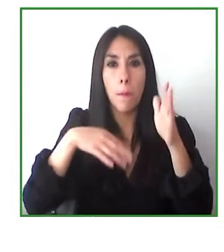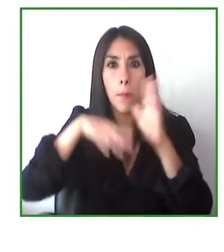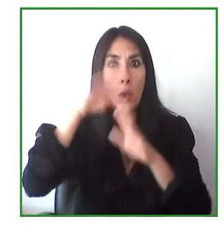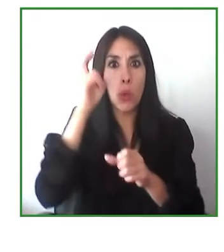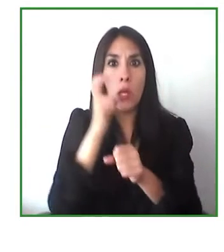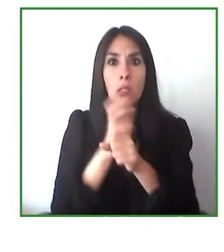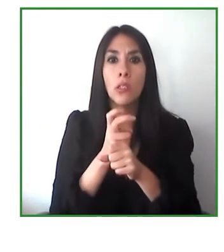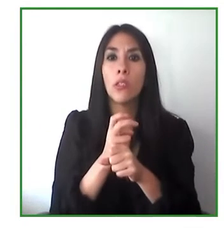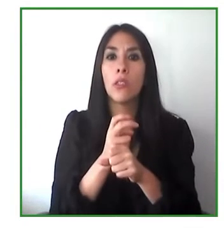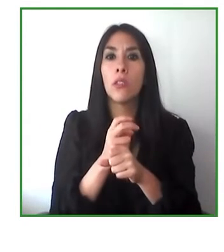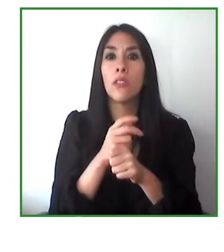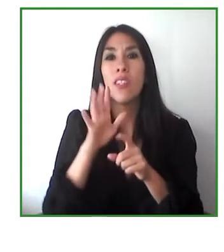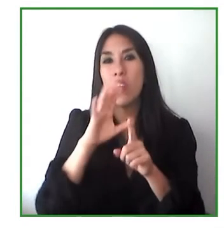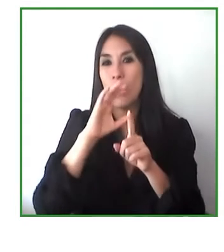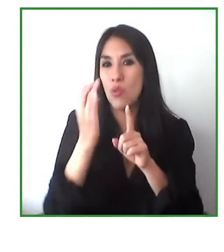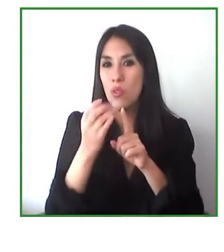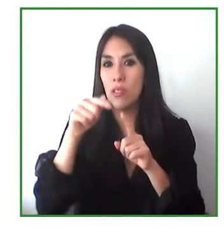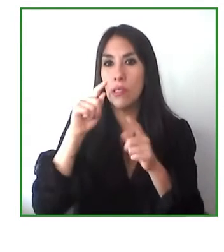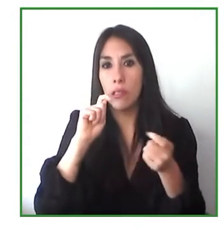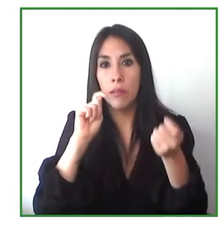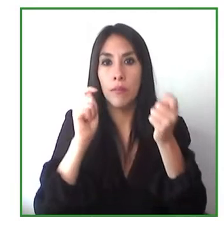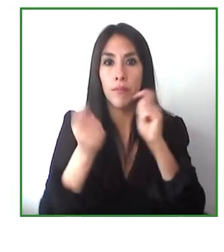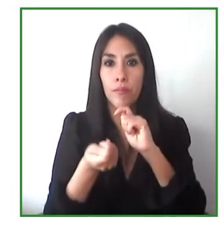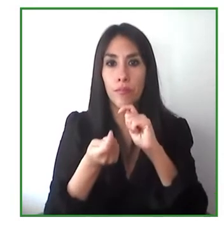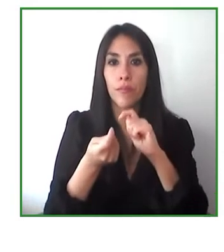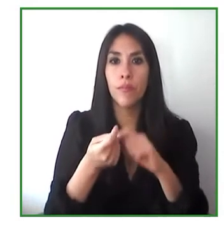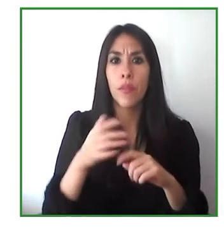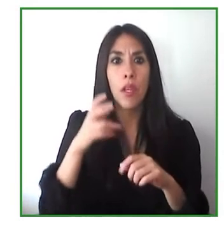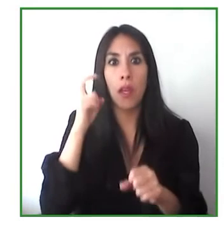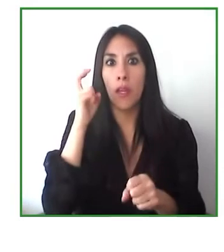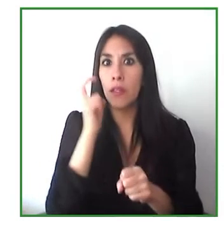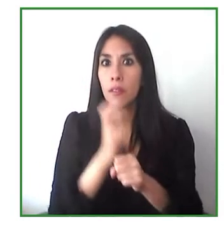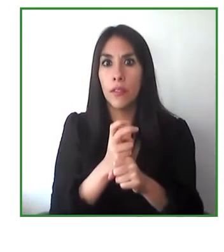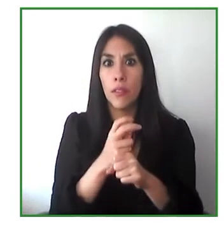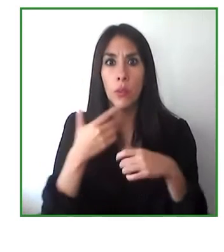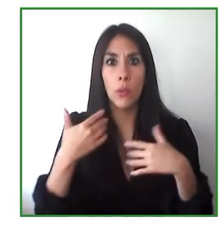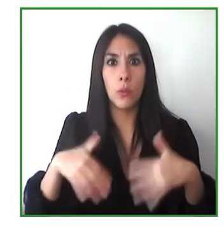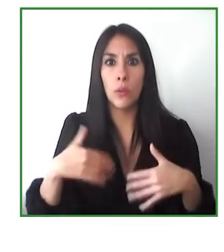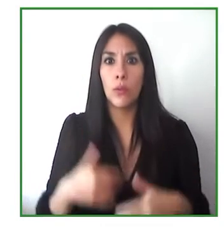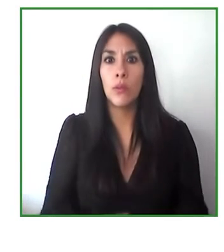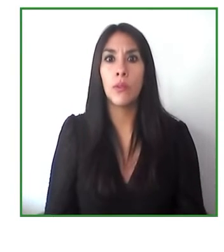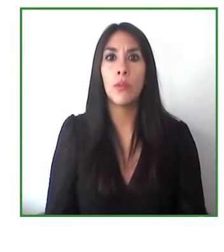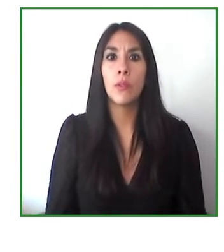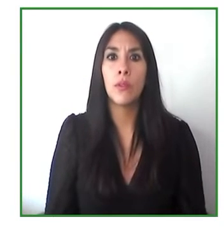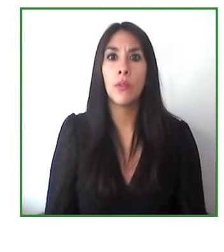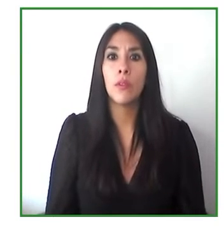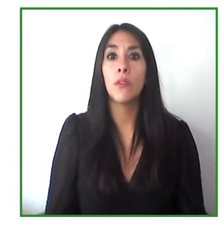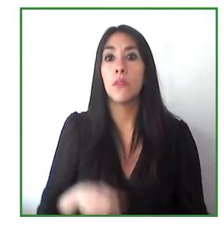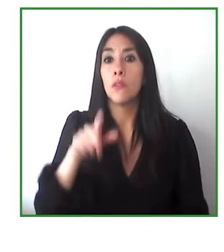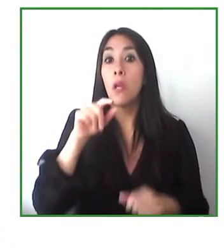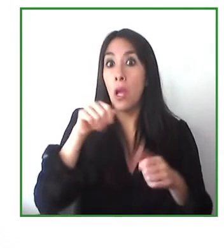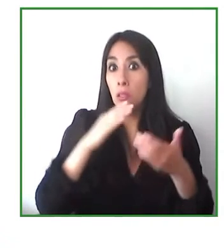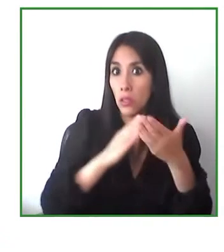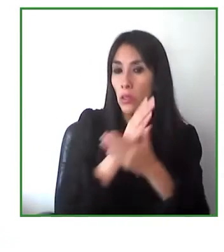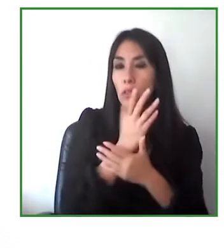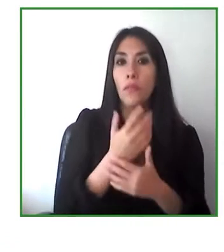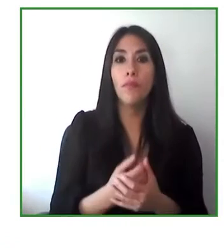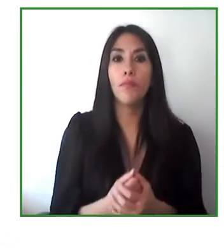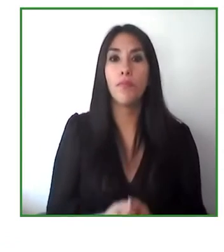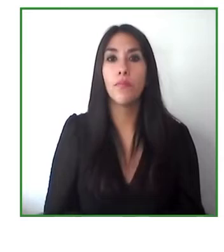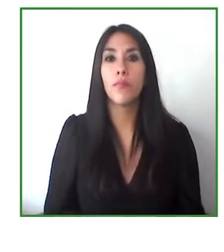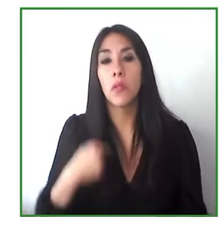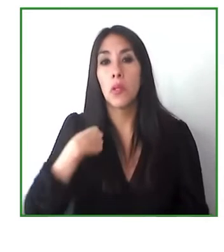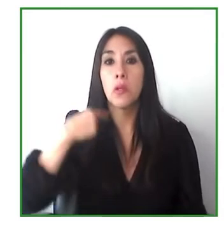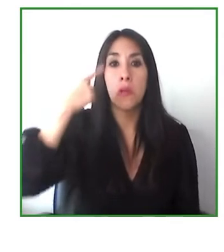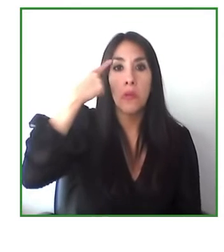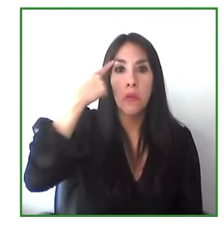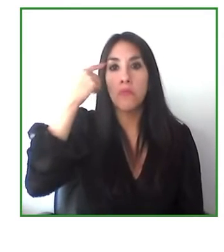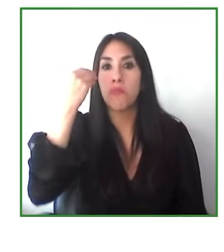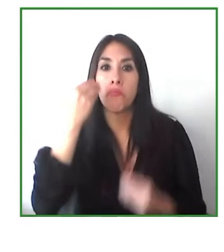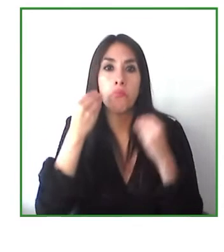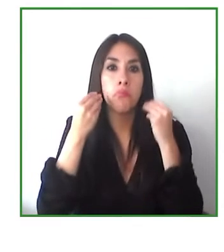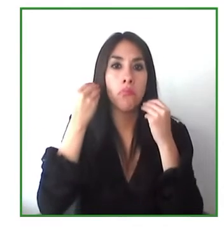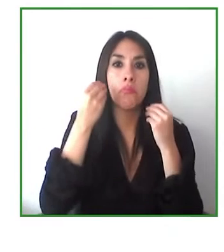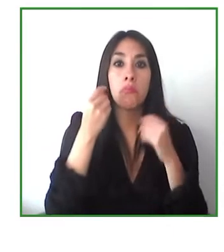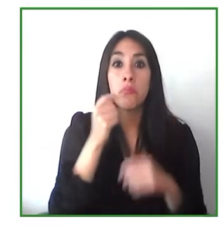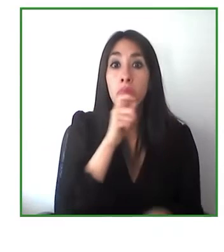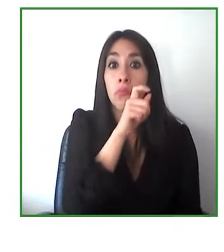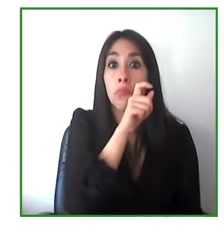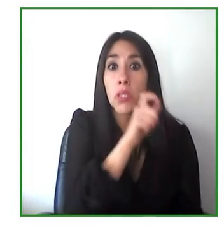culture to allow to allow yourself to think that this is possible